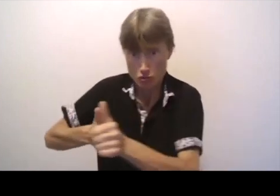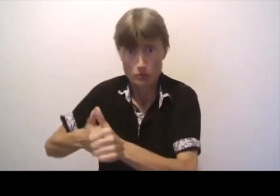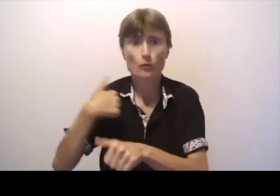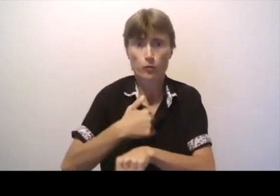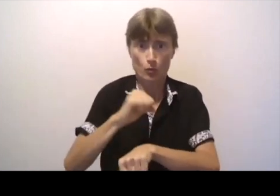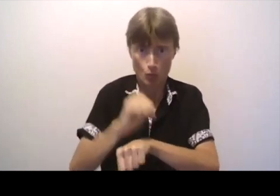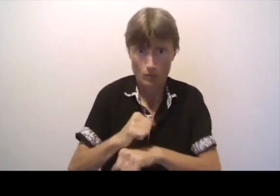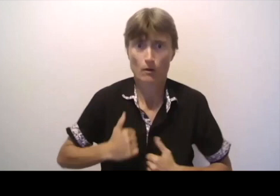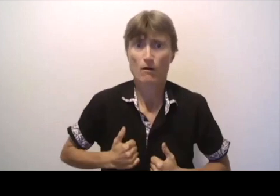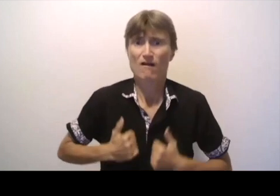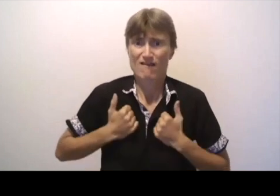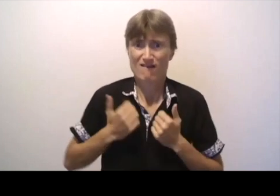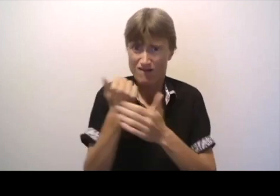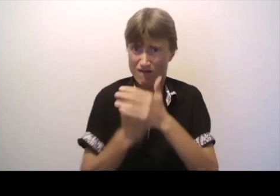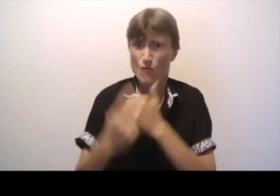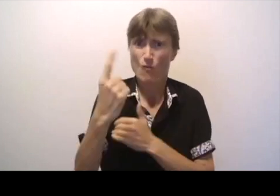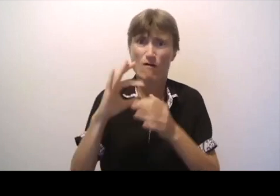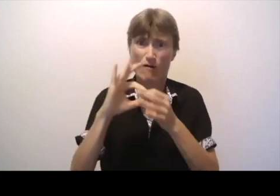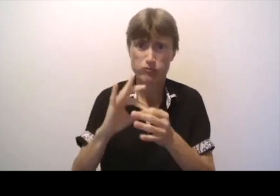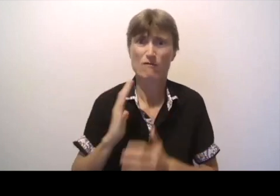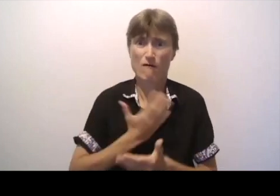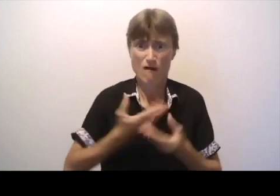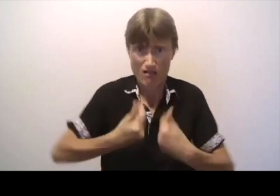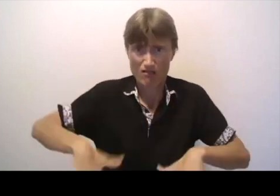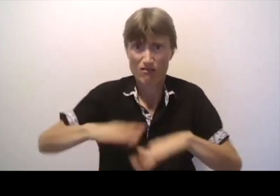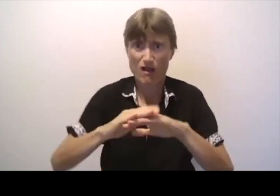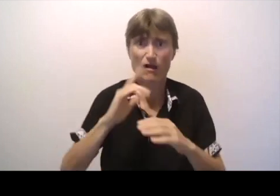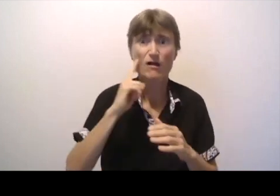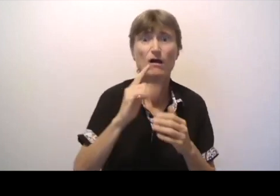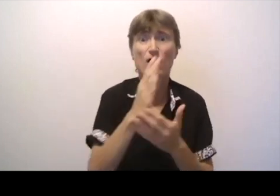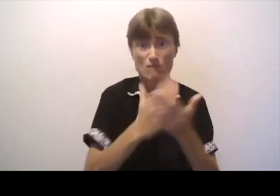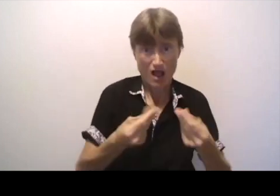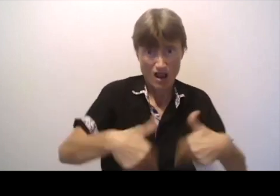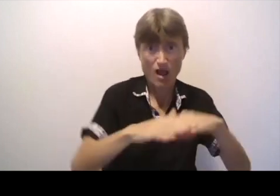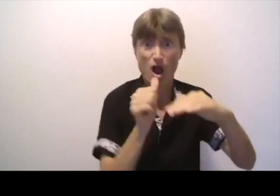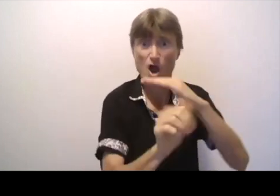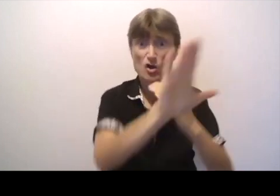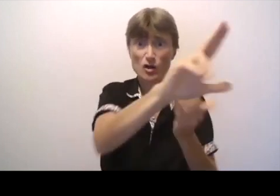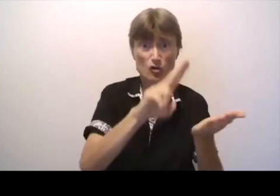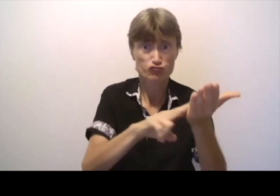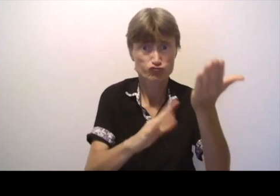unseded lands as well as within the 11 Numbered Treaties so while today i'm actually coming to you